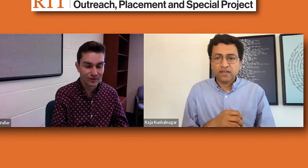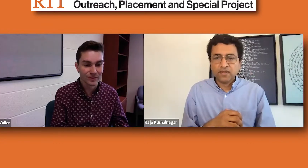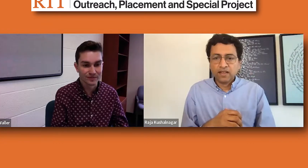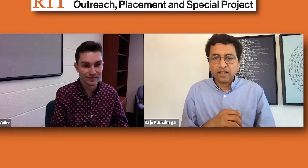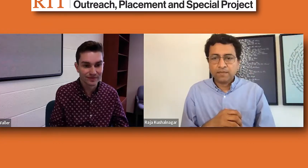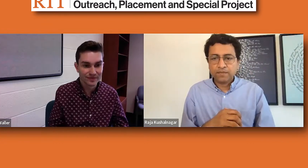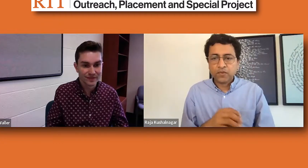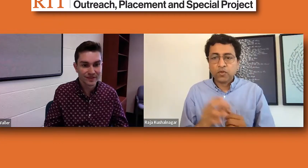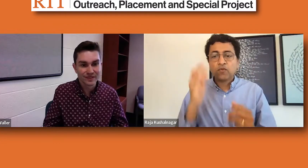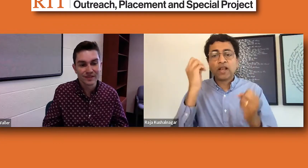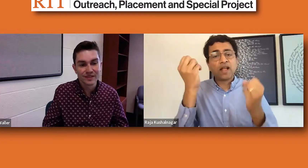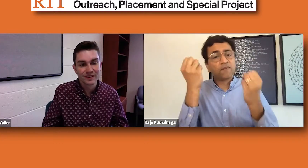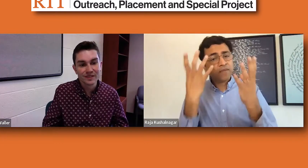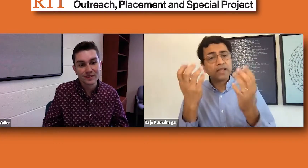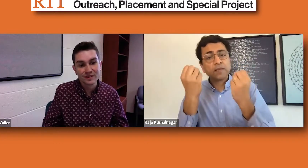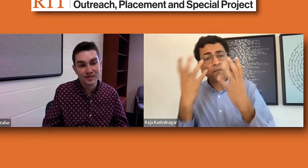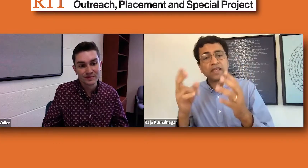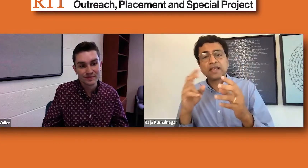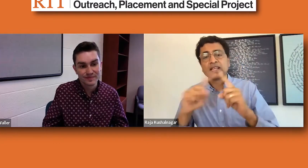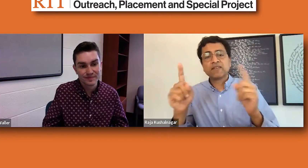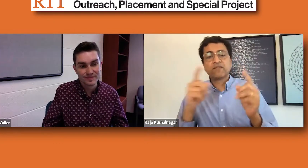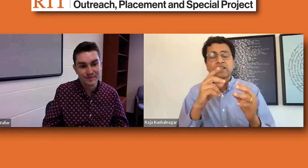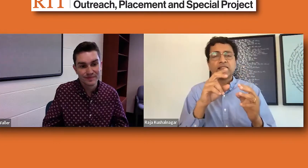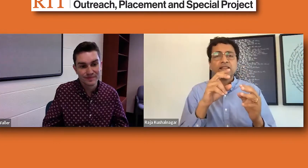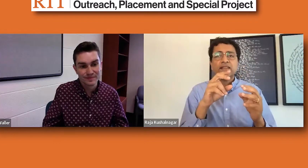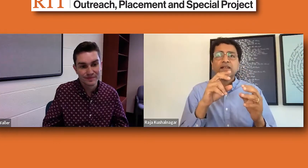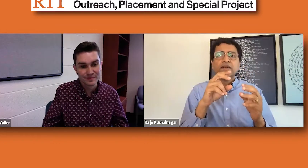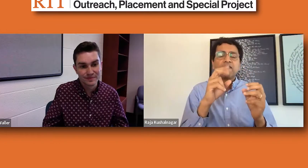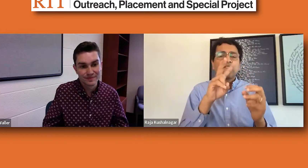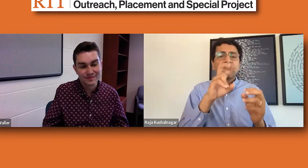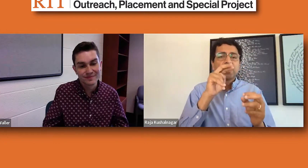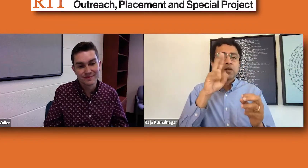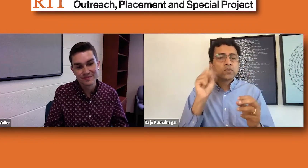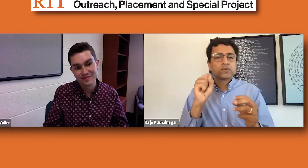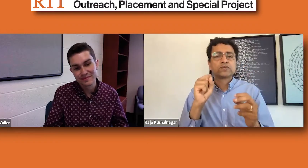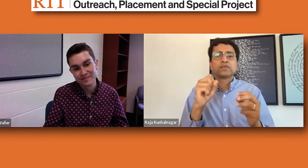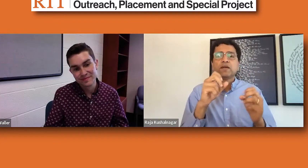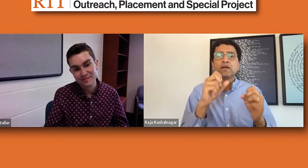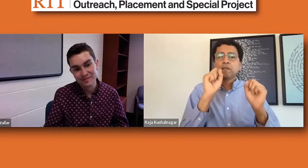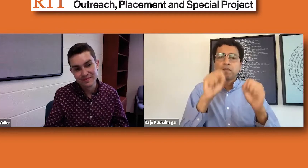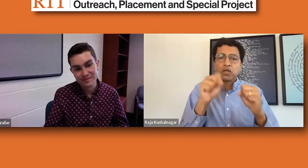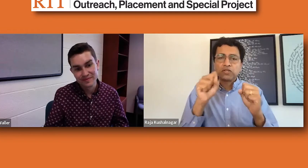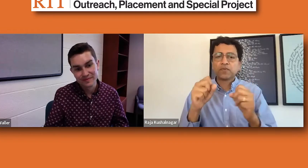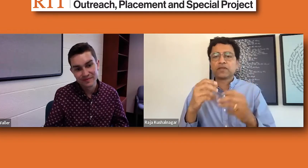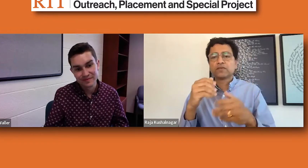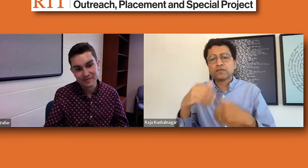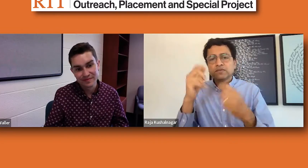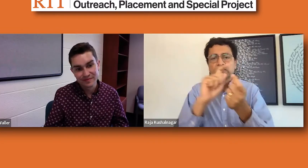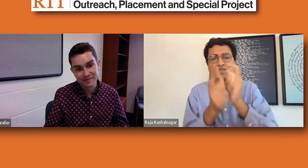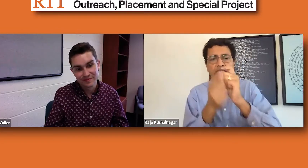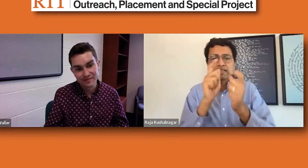and that's how you can rate your success. A lot of different